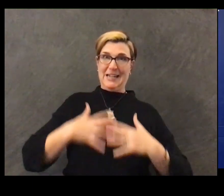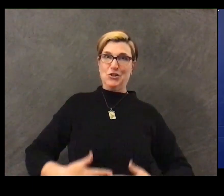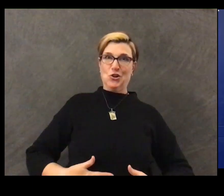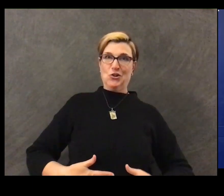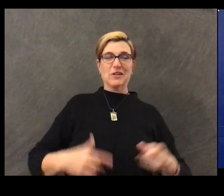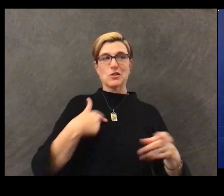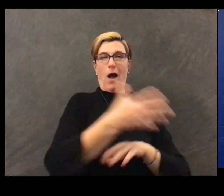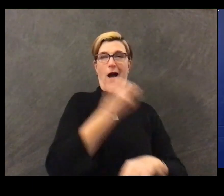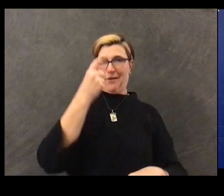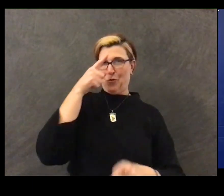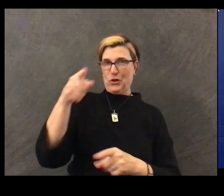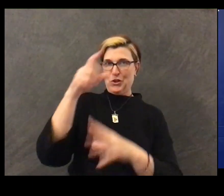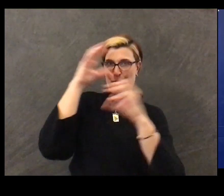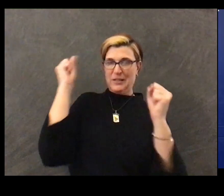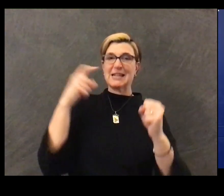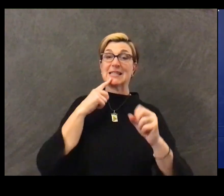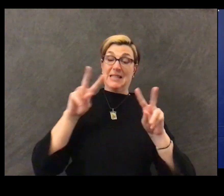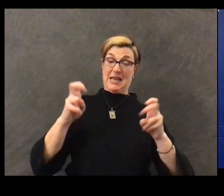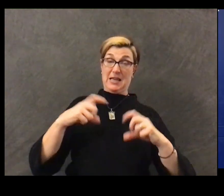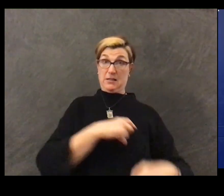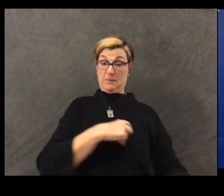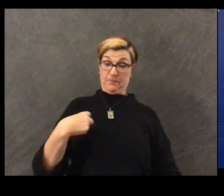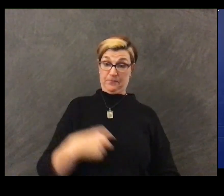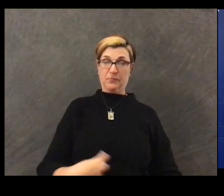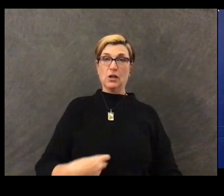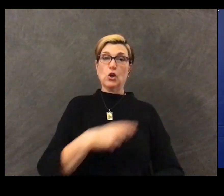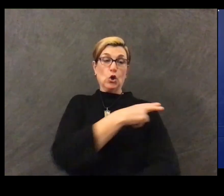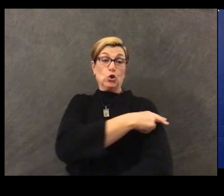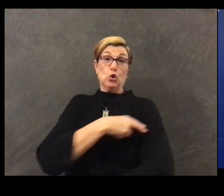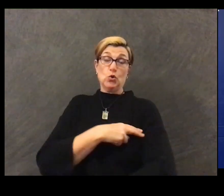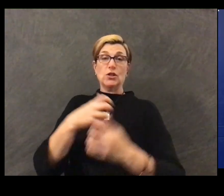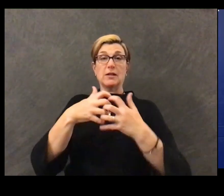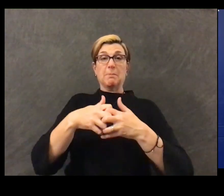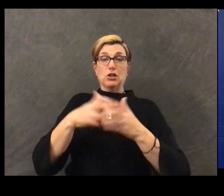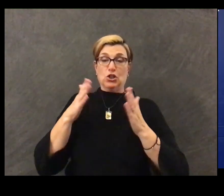read union machinist save lives and to that great team of GE healthcare I want